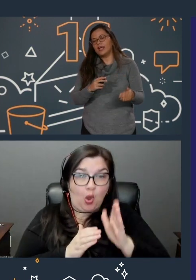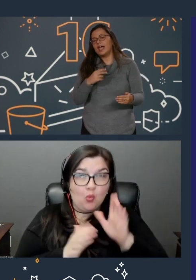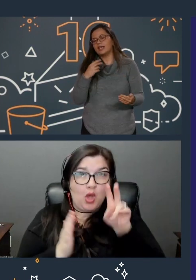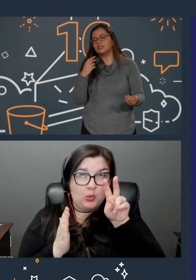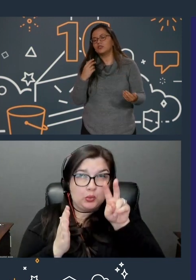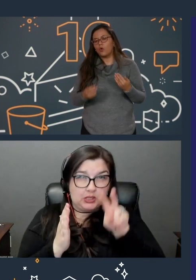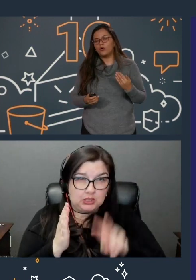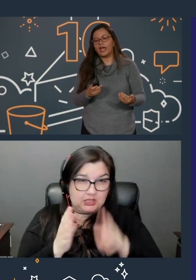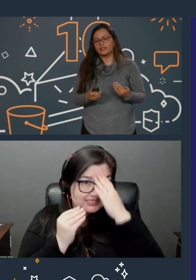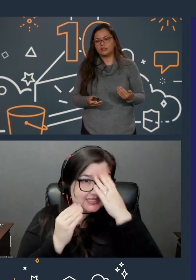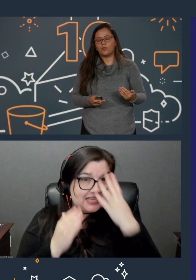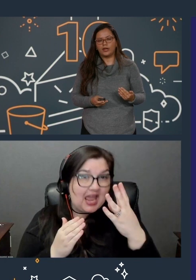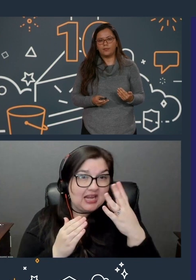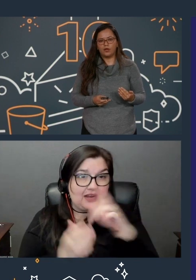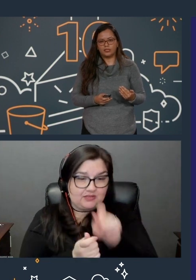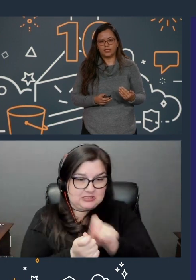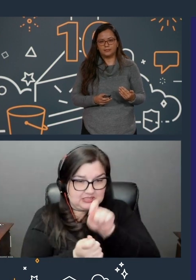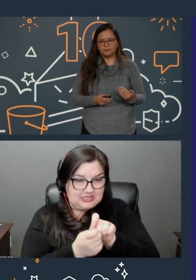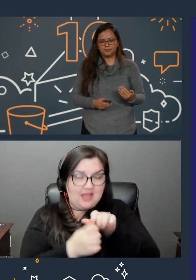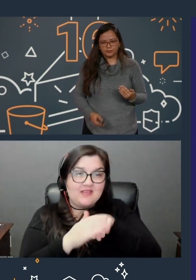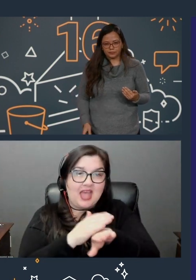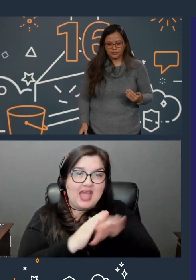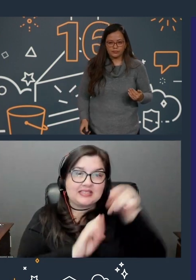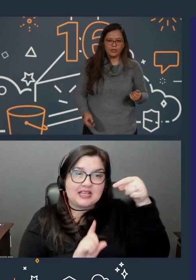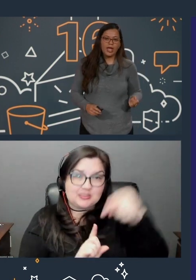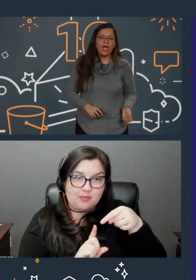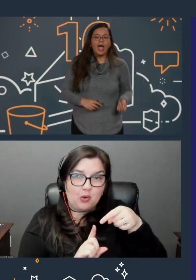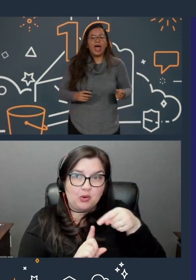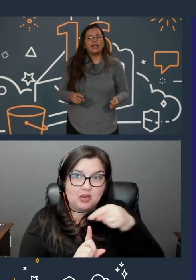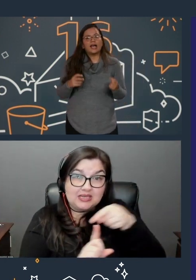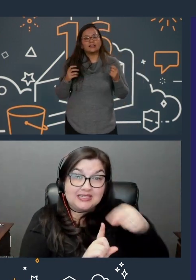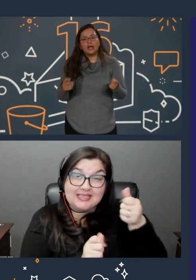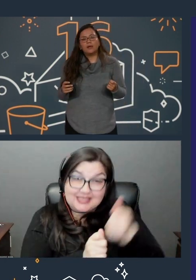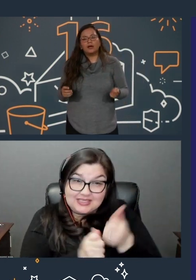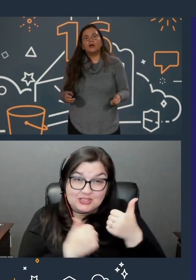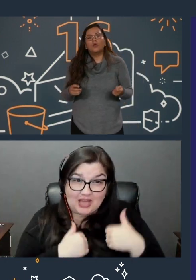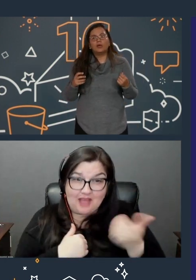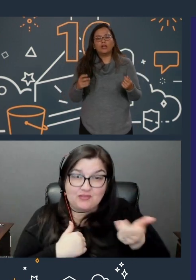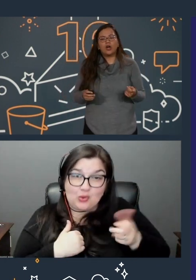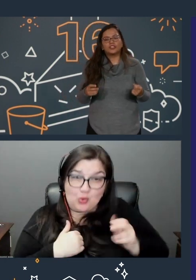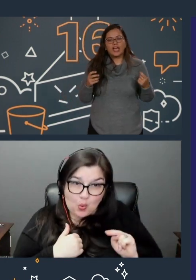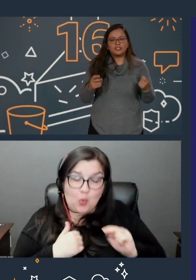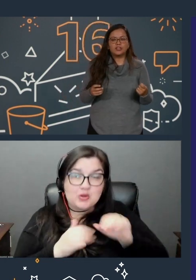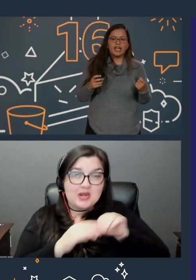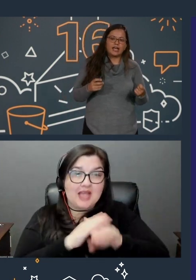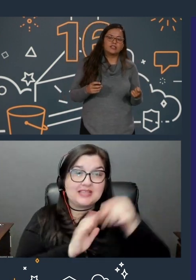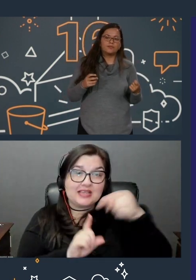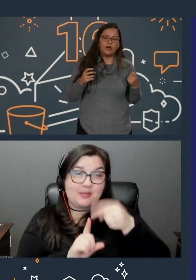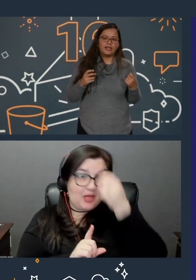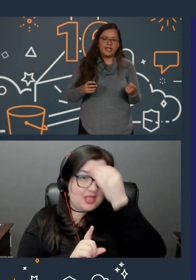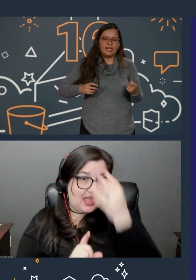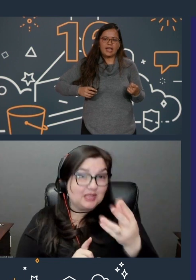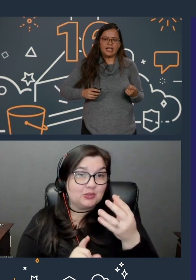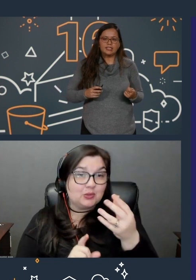that has its own access point policy. And last summer we launched S3 Access Point Alias